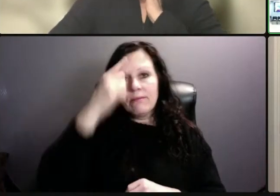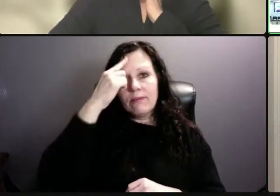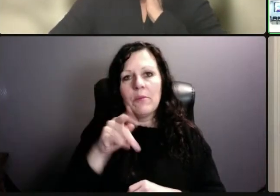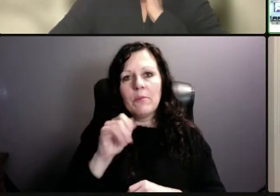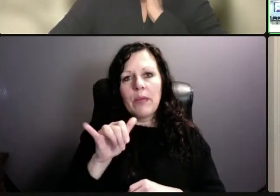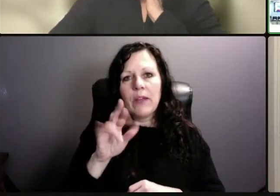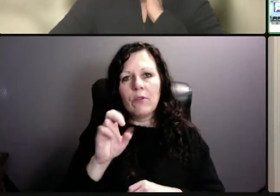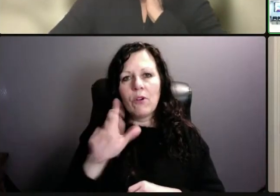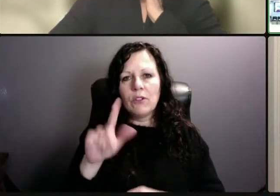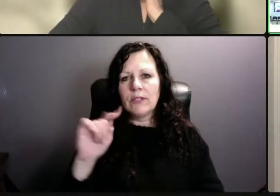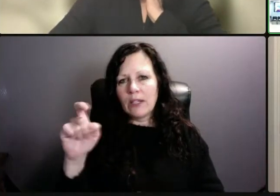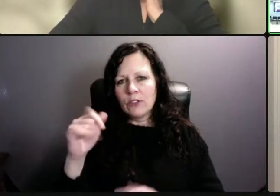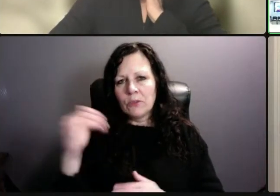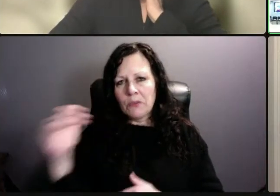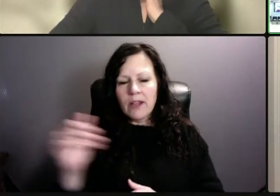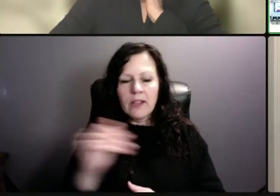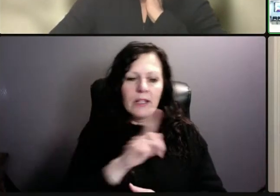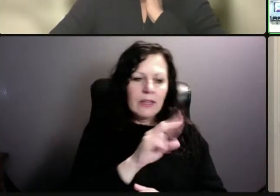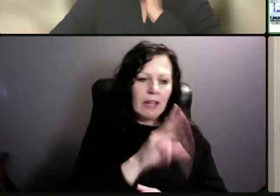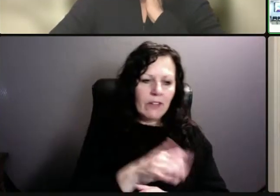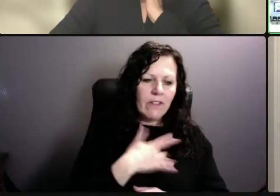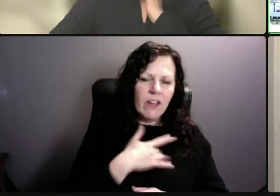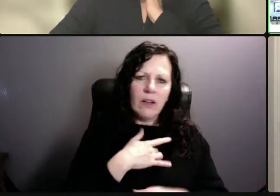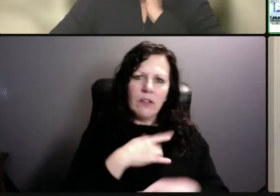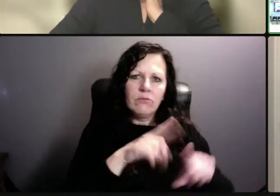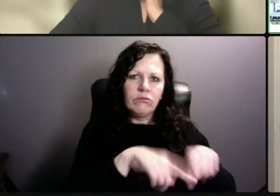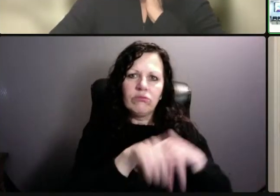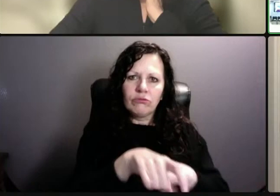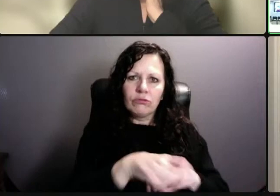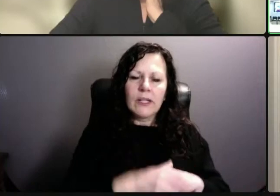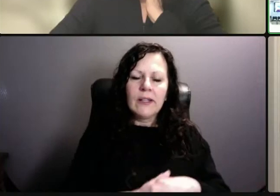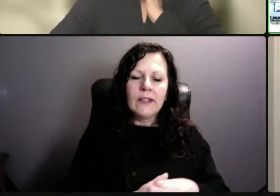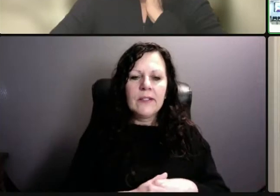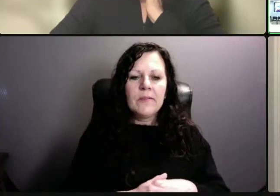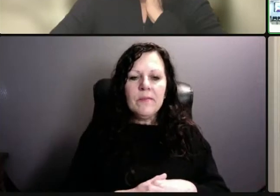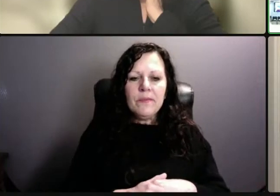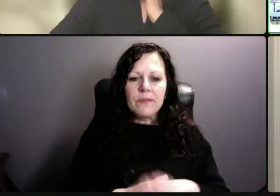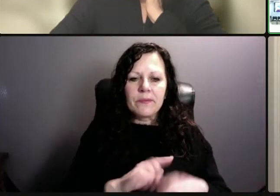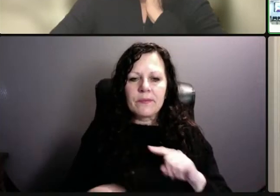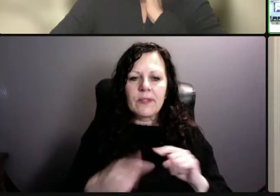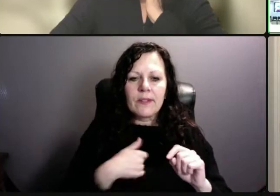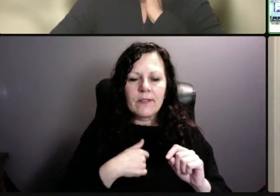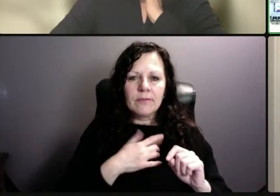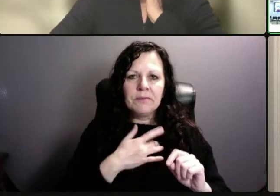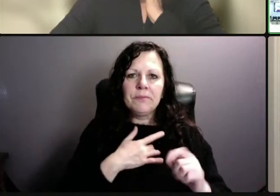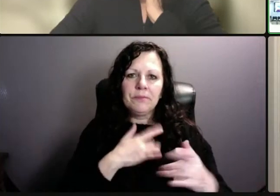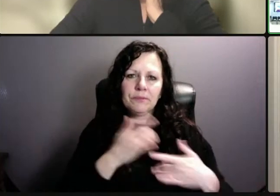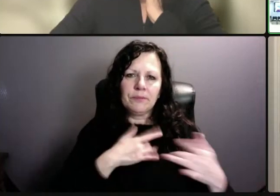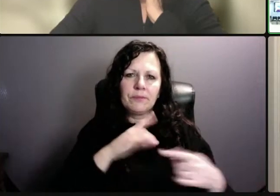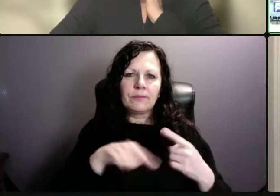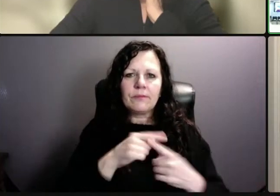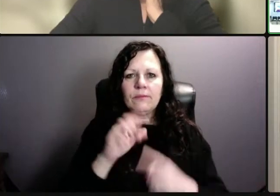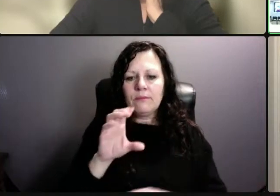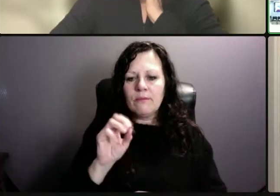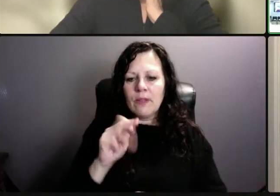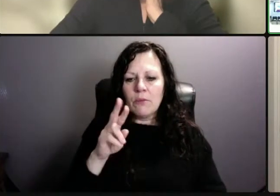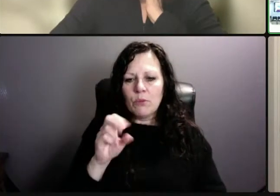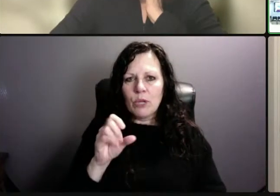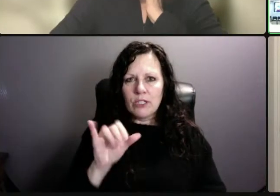AND I CAME IN THINKING THAT THE PAYROLL TAX WAS GOING TO BE